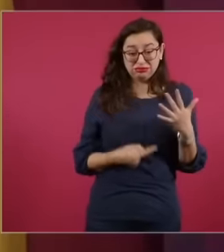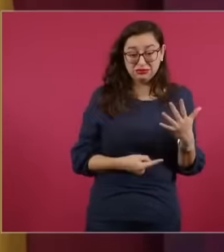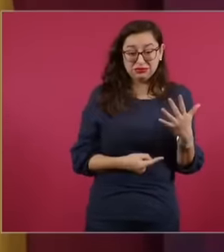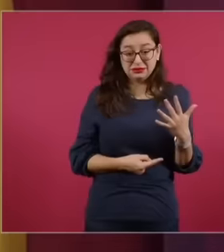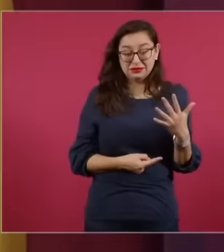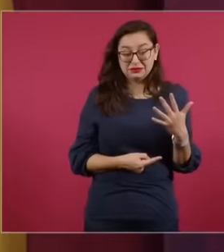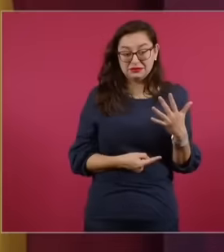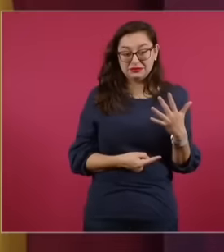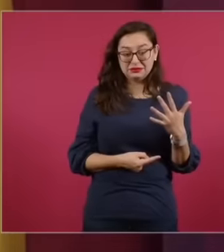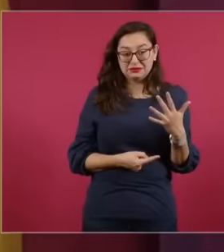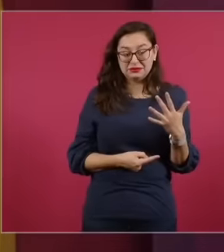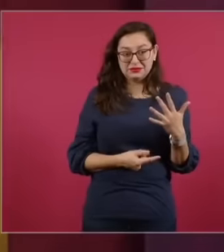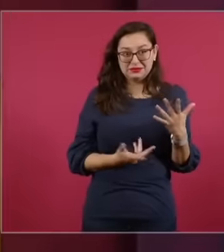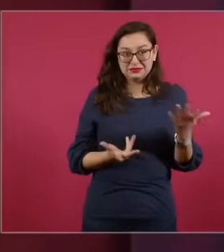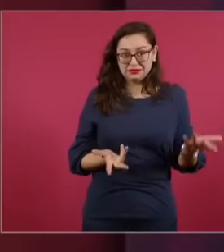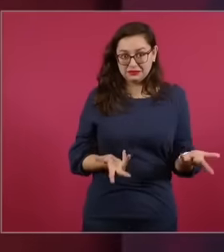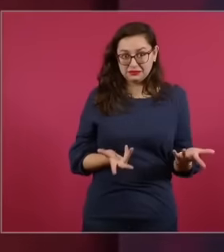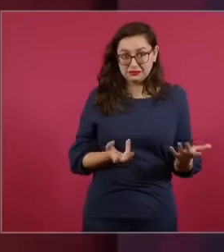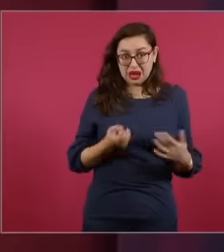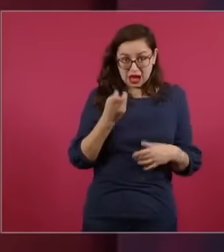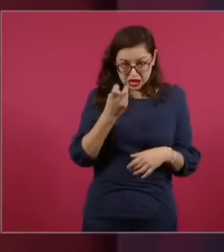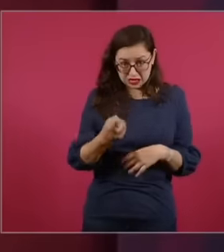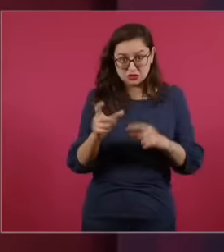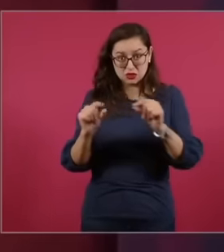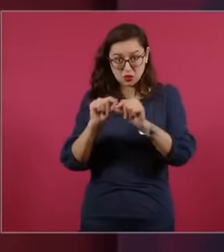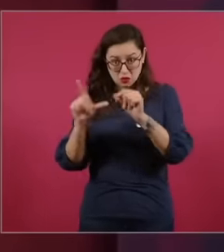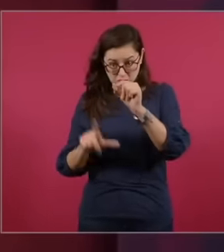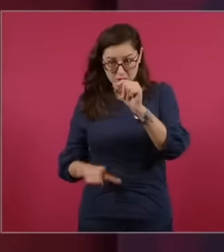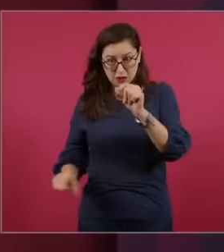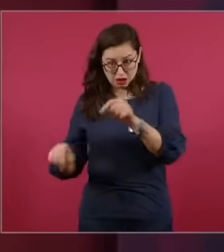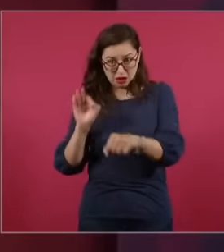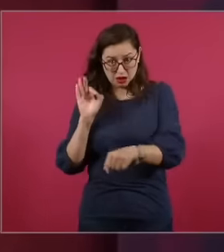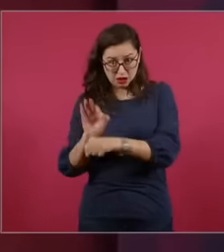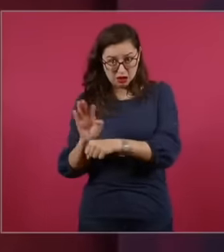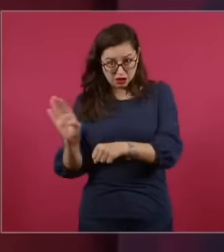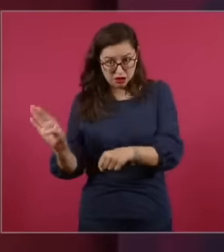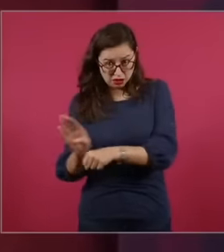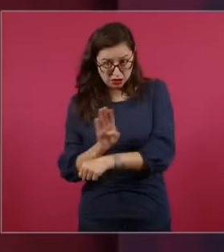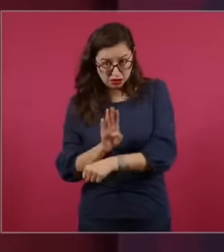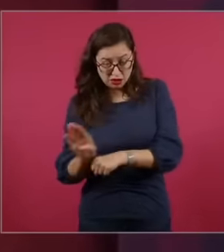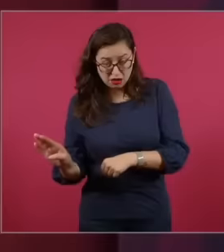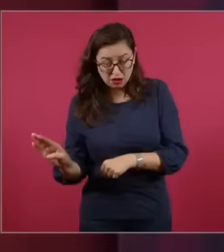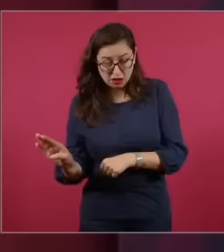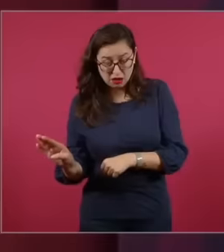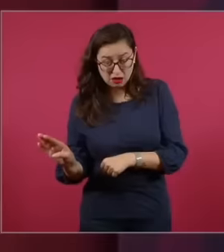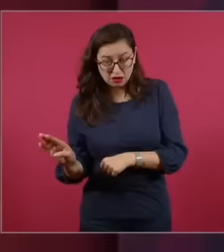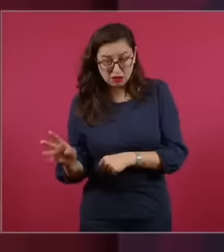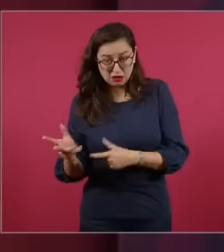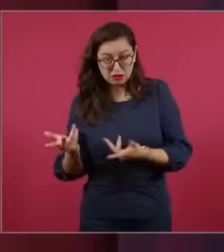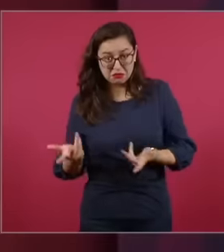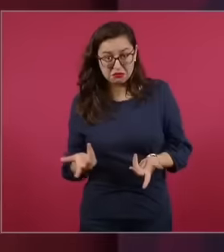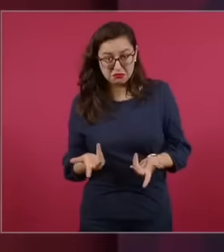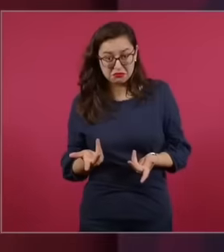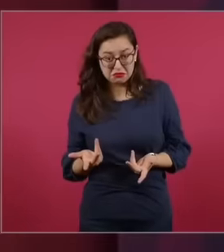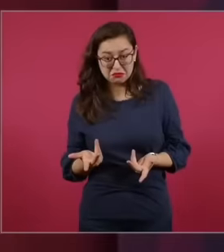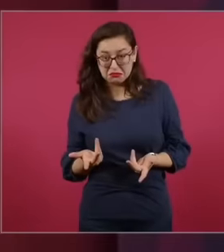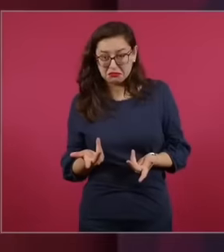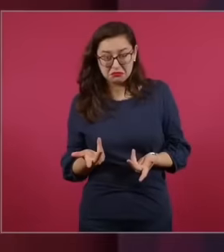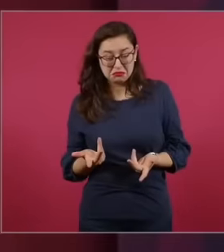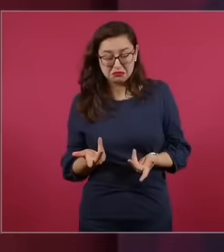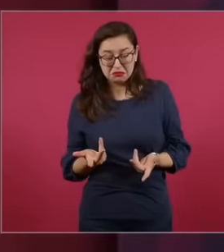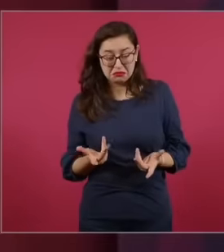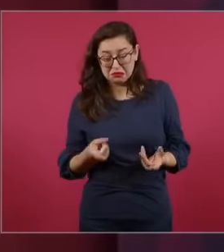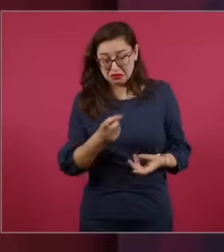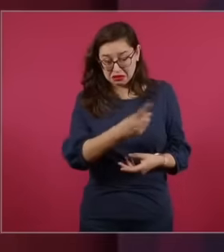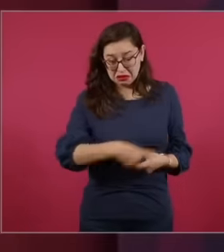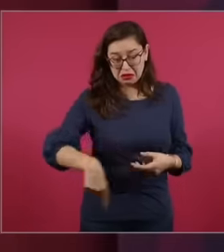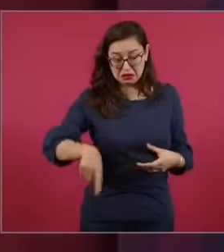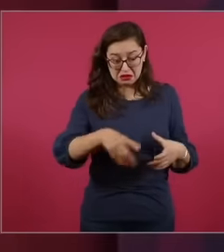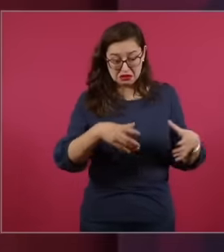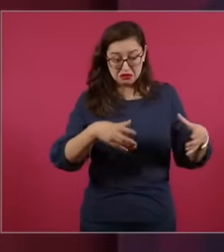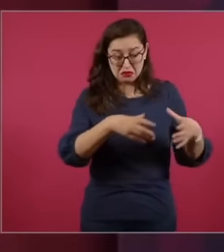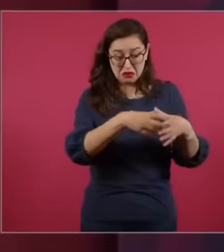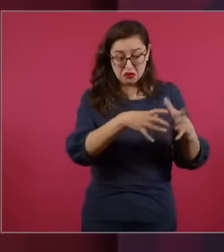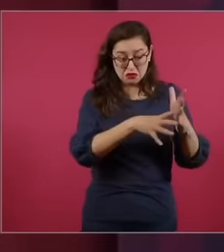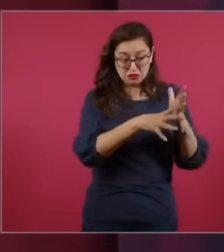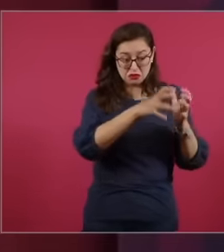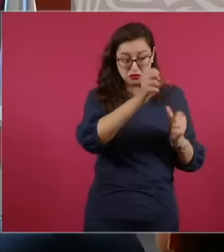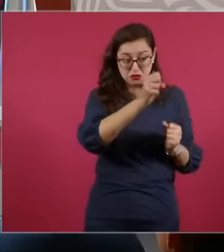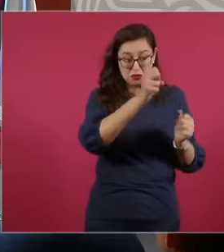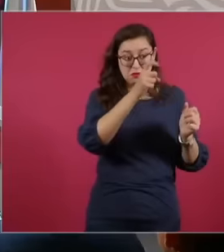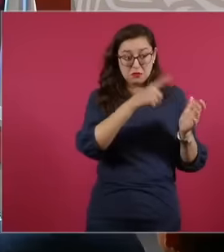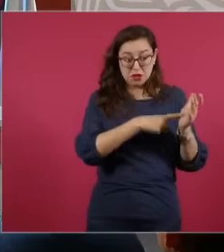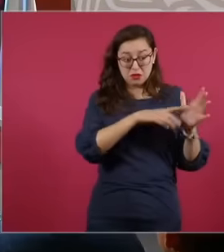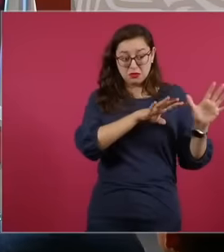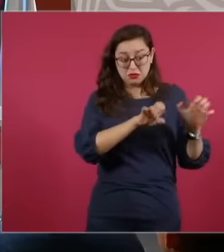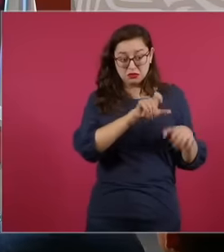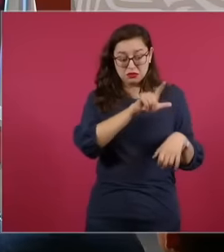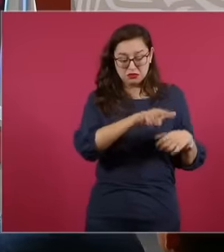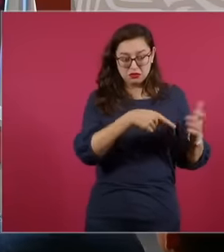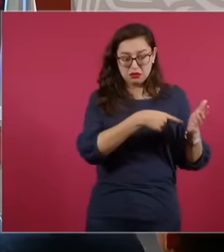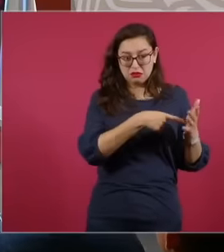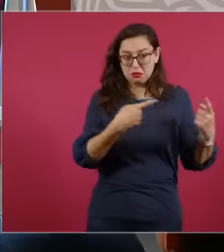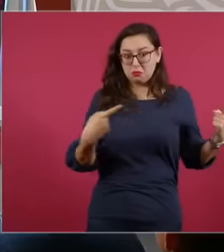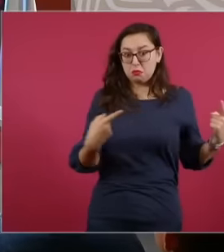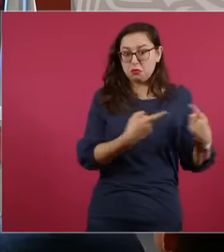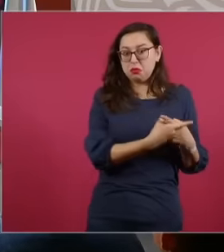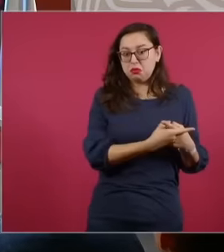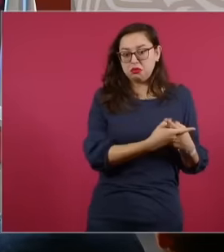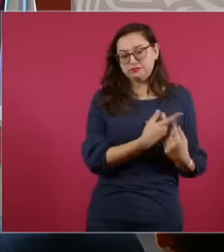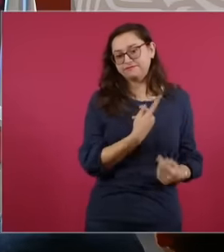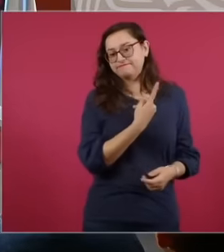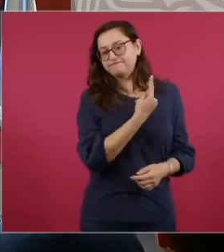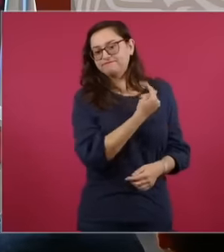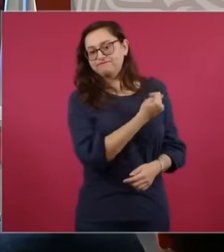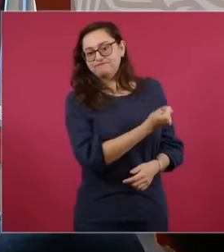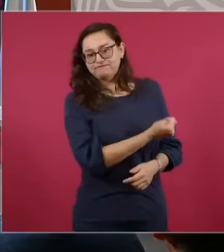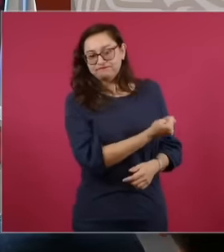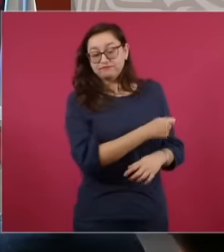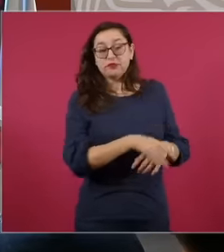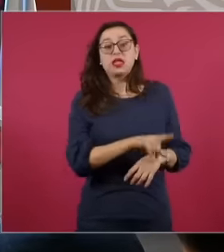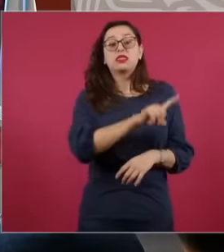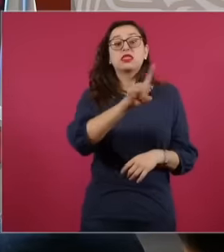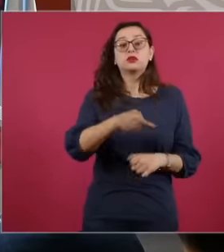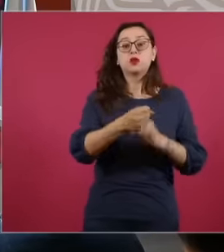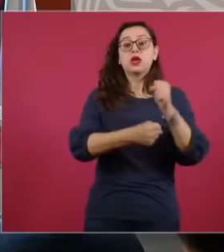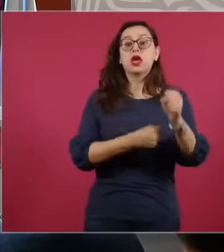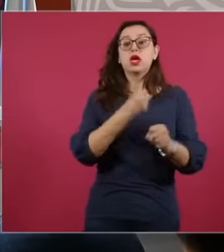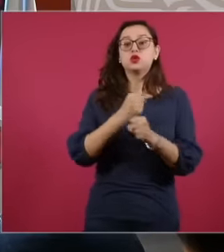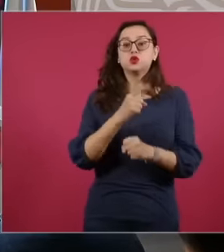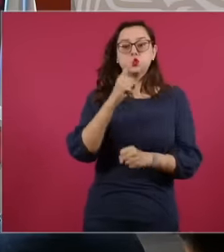contrary to what was originally established by the constitution of 17 June 27, 1990 both